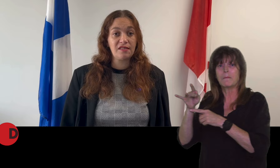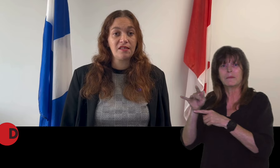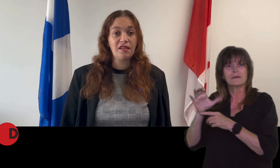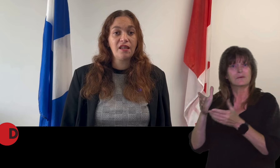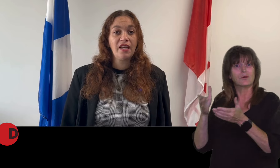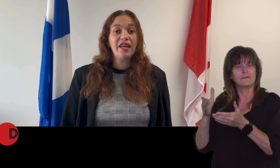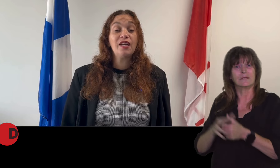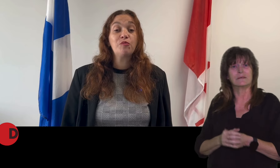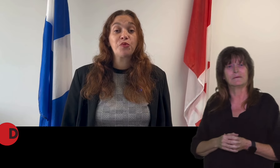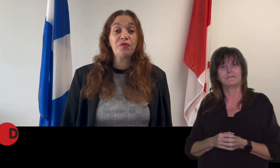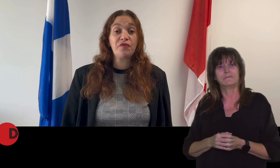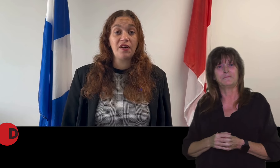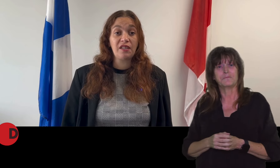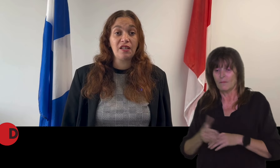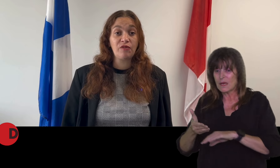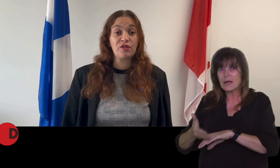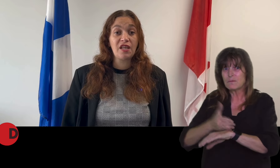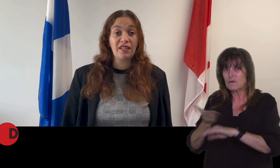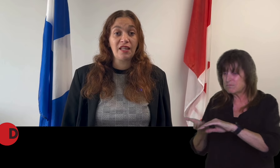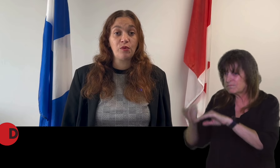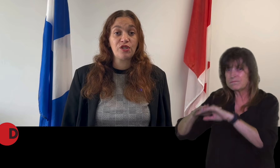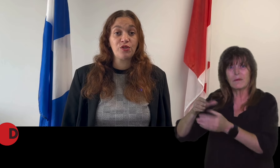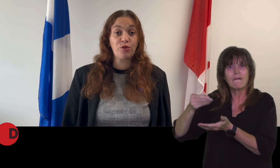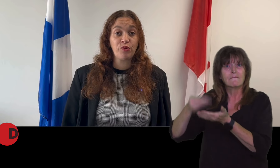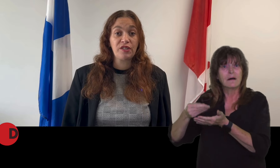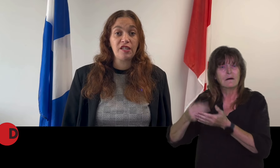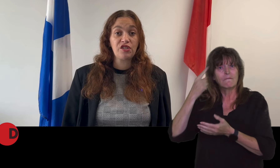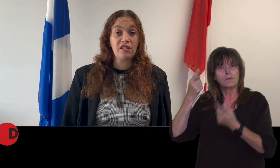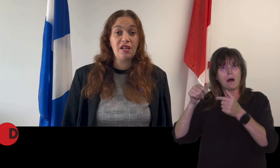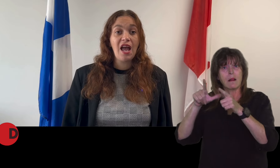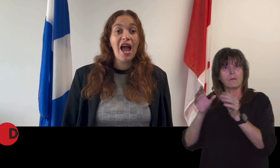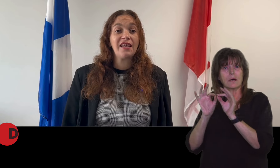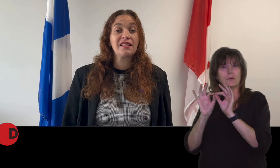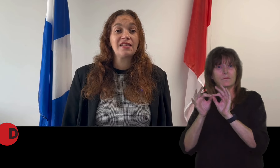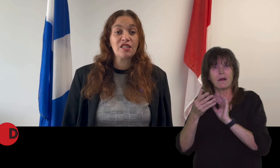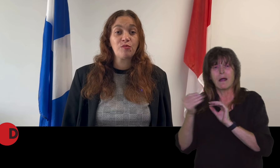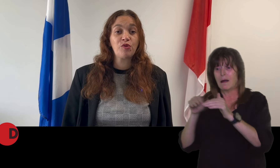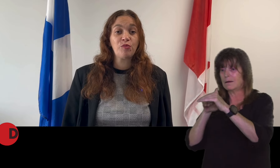Improved funding for sign language interpretation and accessible